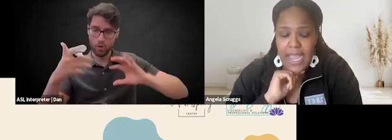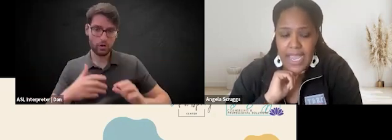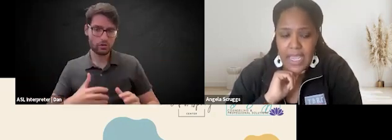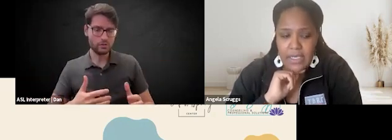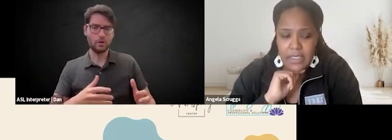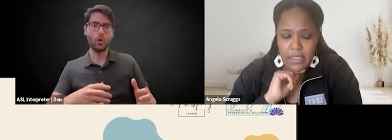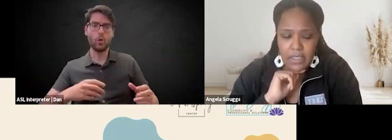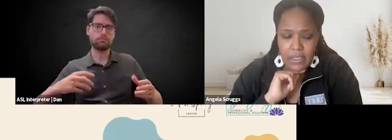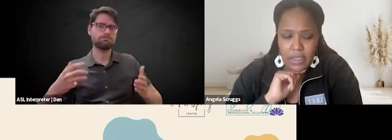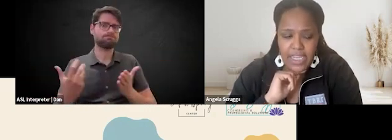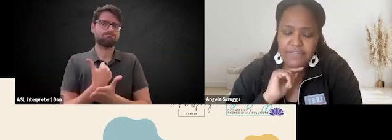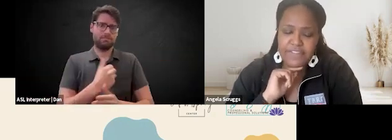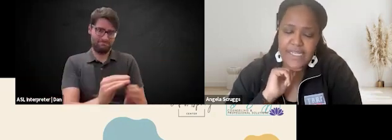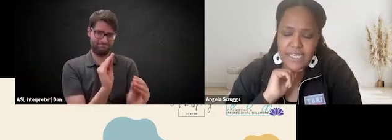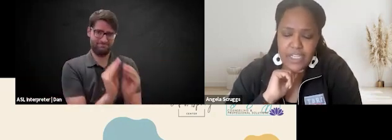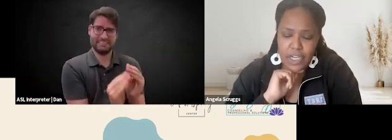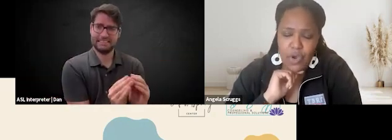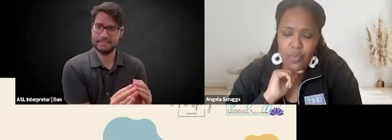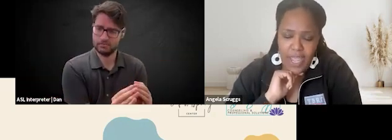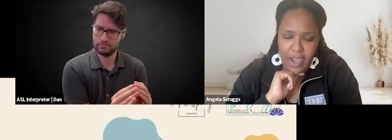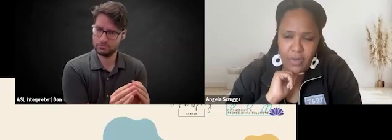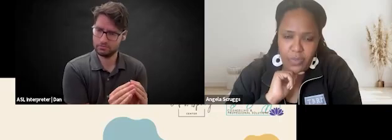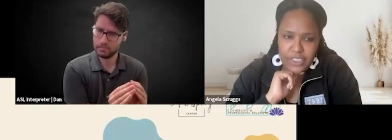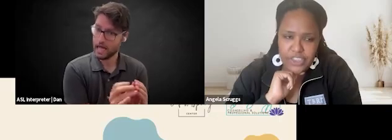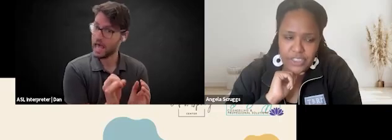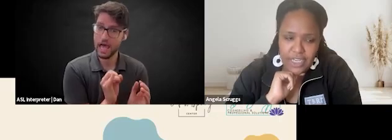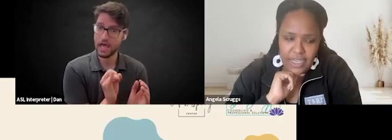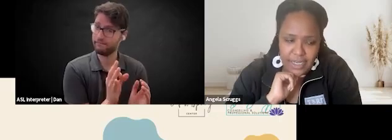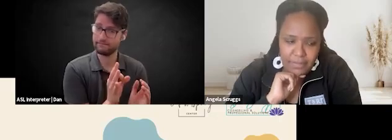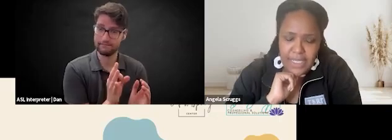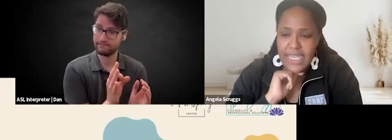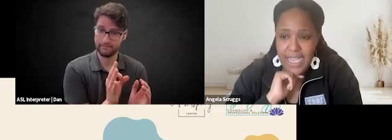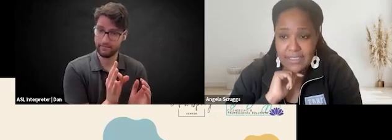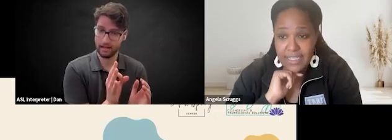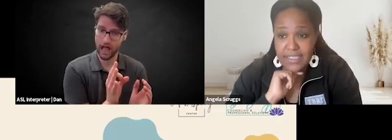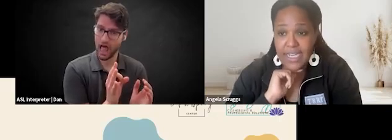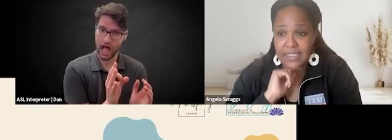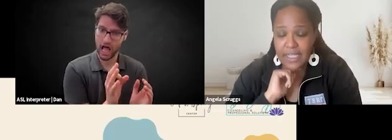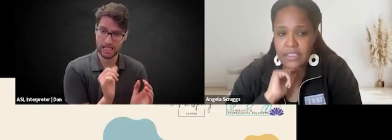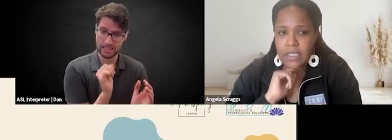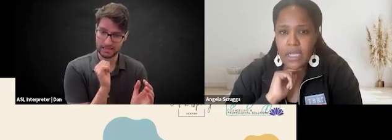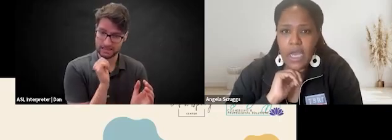And if that doesn't go well, which in many cases it doesn't,